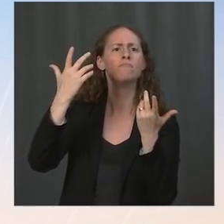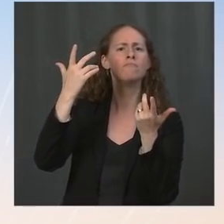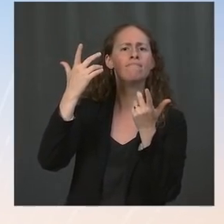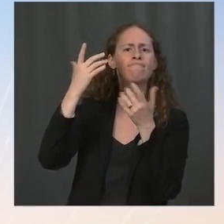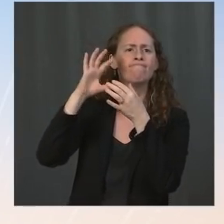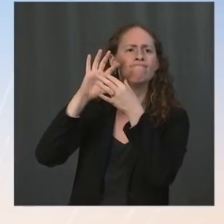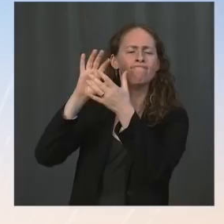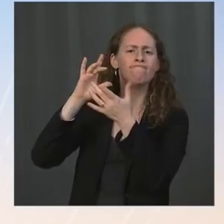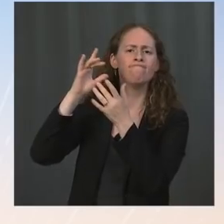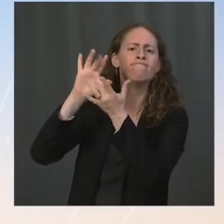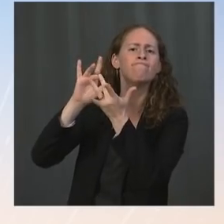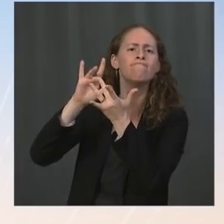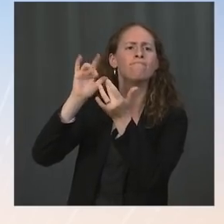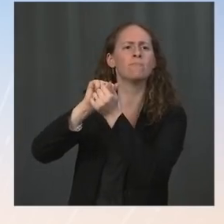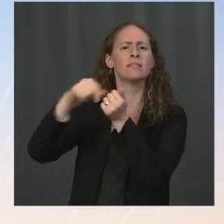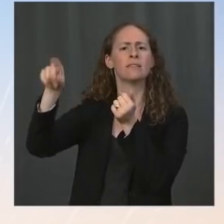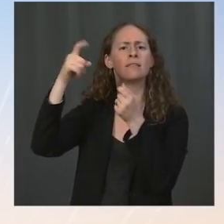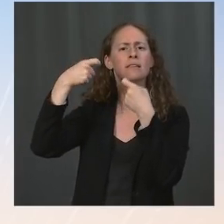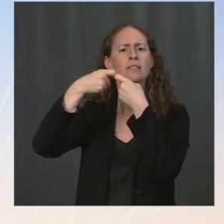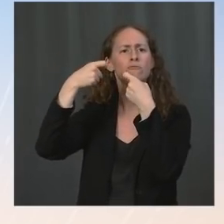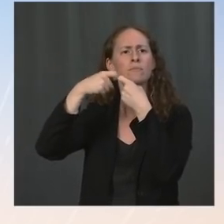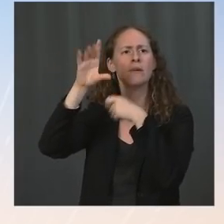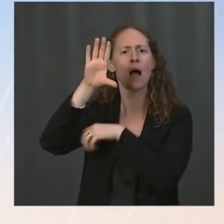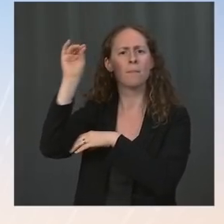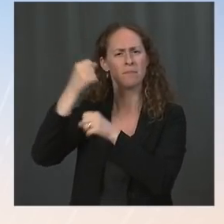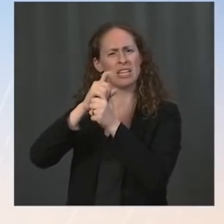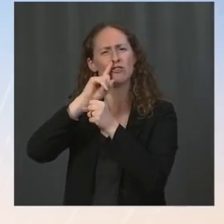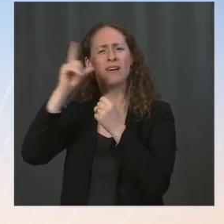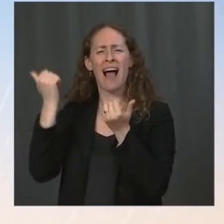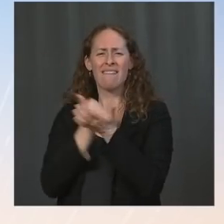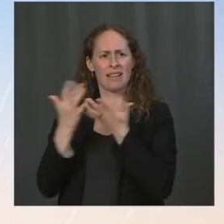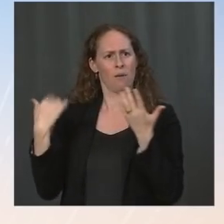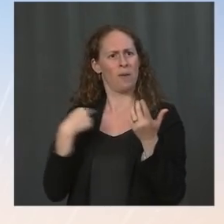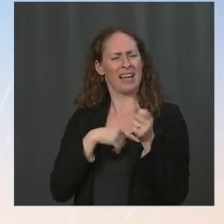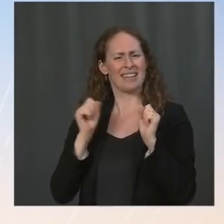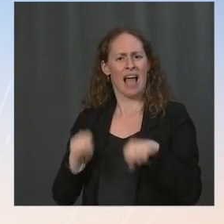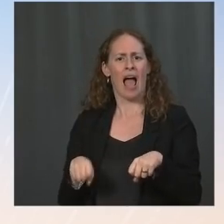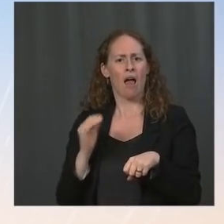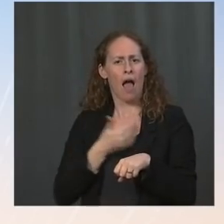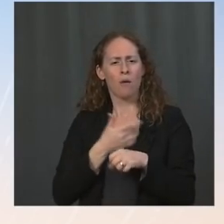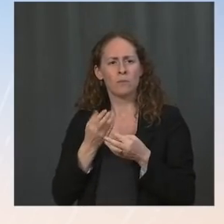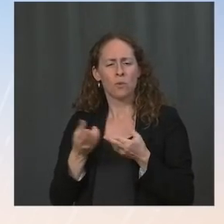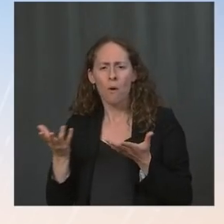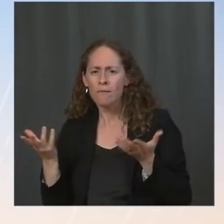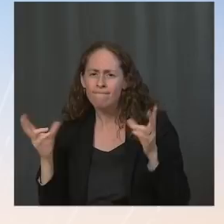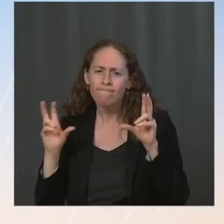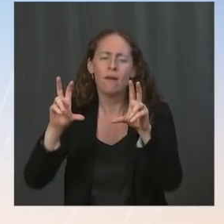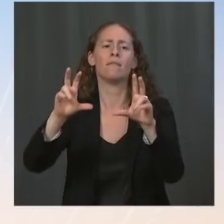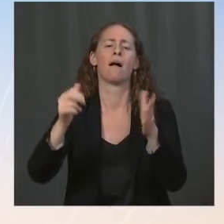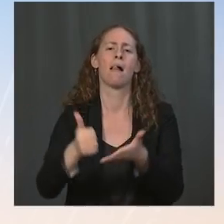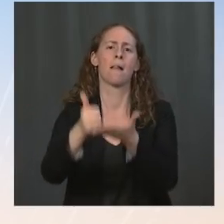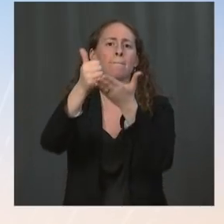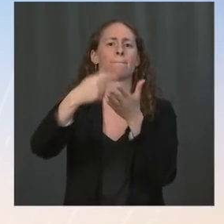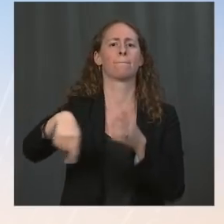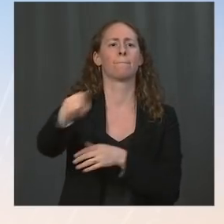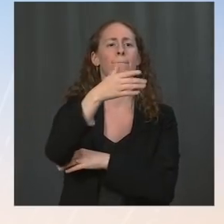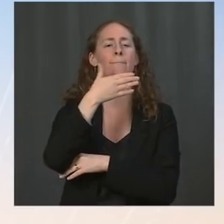are being brought to bear to restore power as quickly as possible. As you all saw, the President just spoke with governors and mayors from impacted communities,